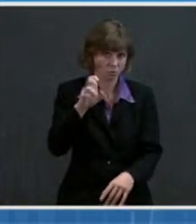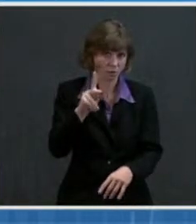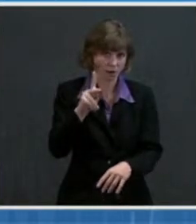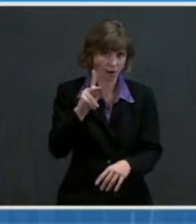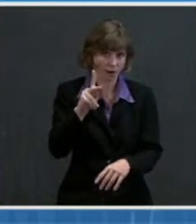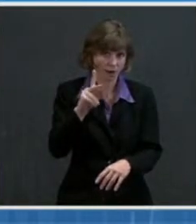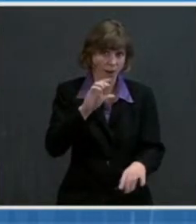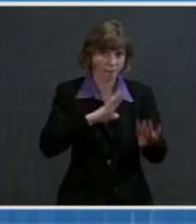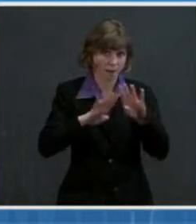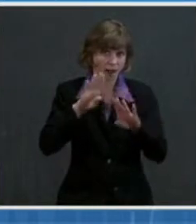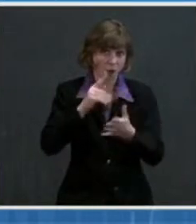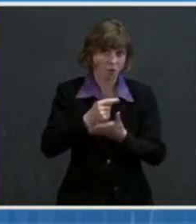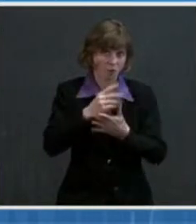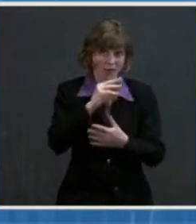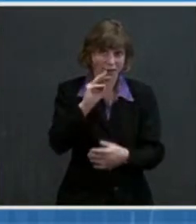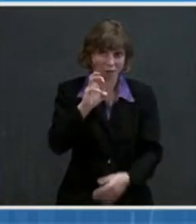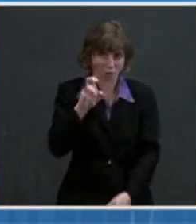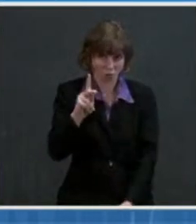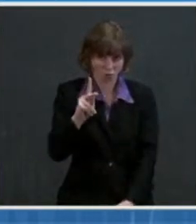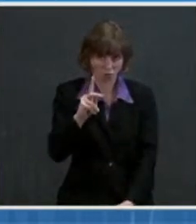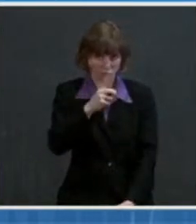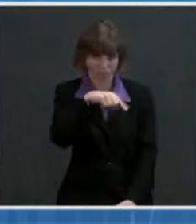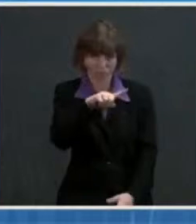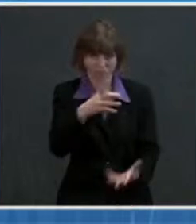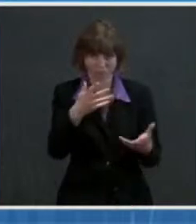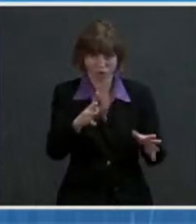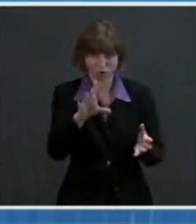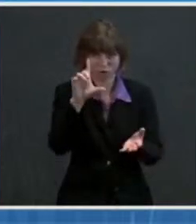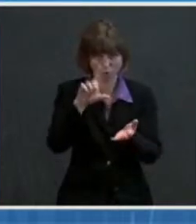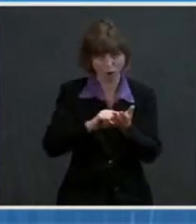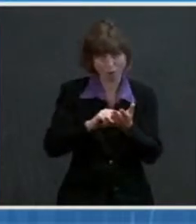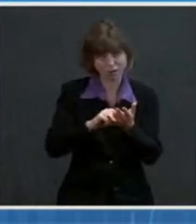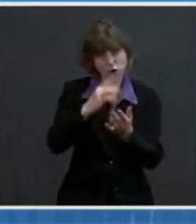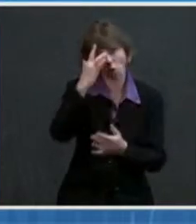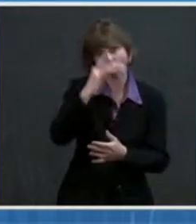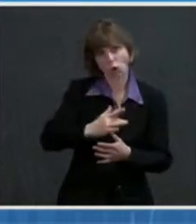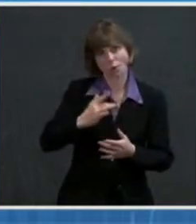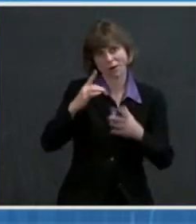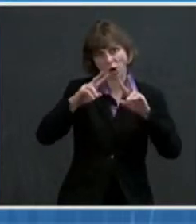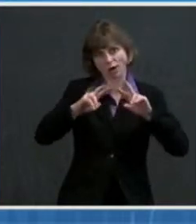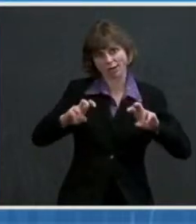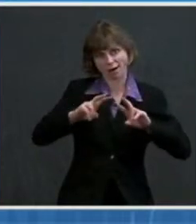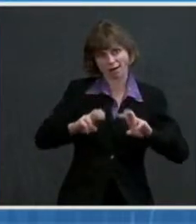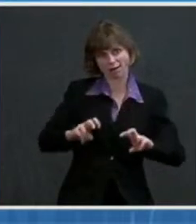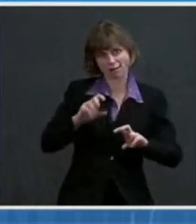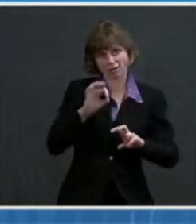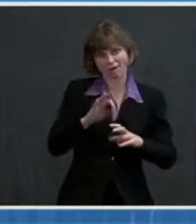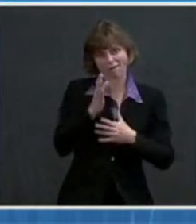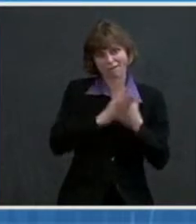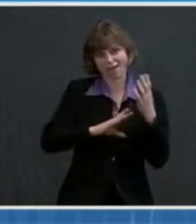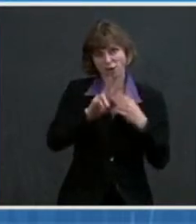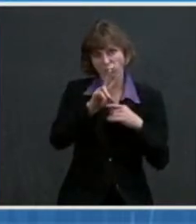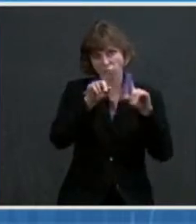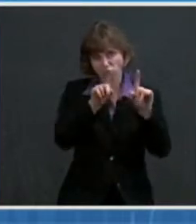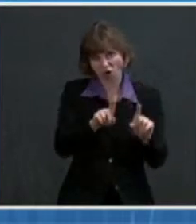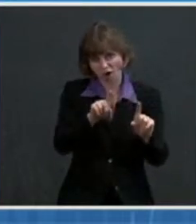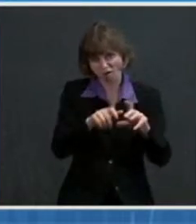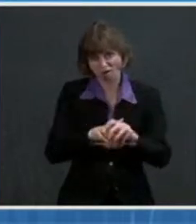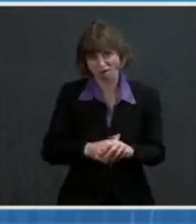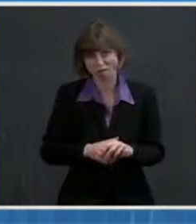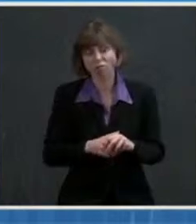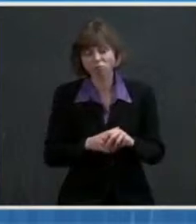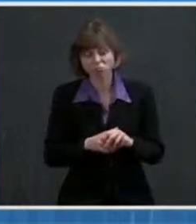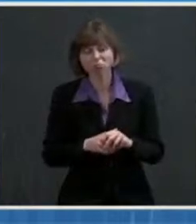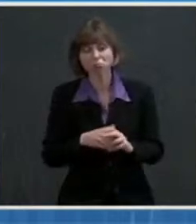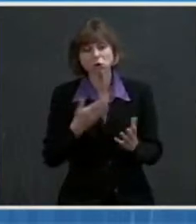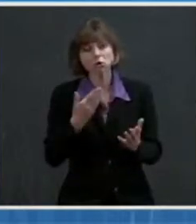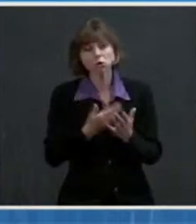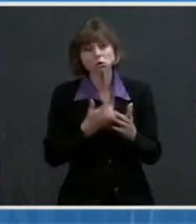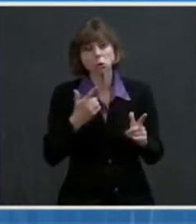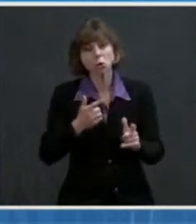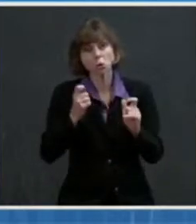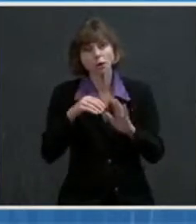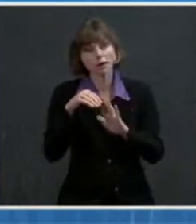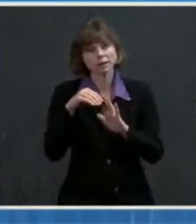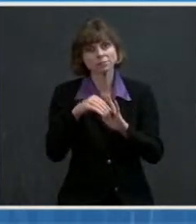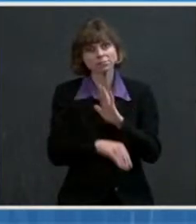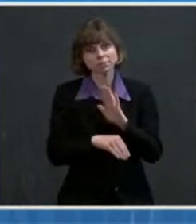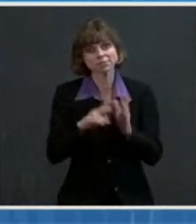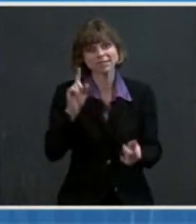REMENTDD